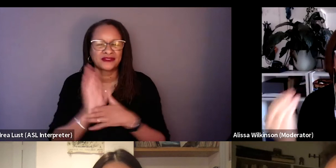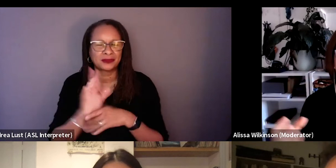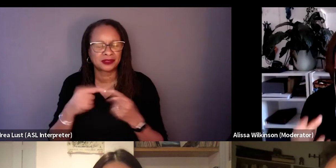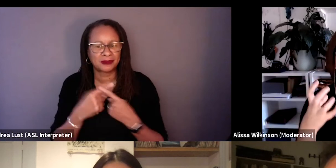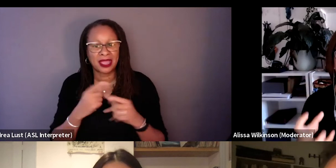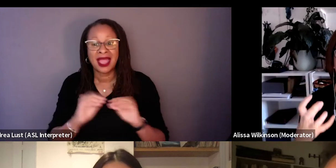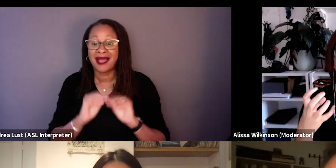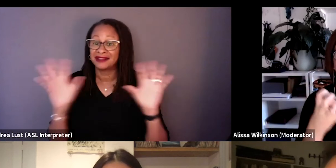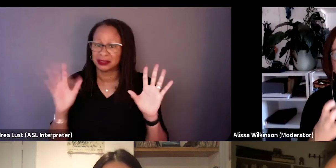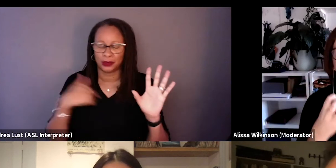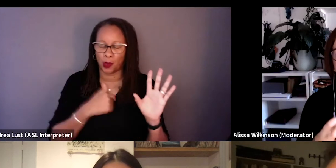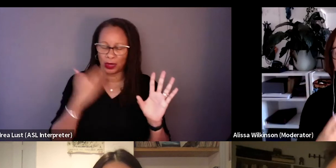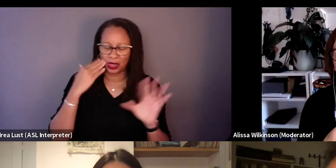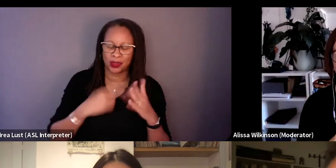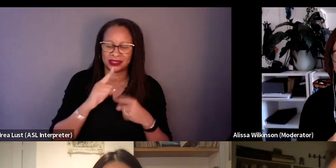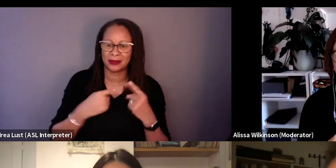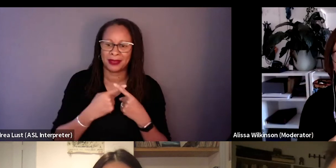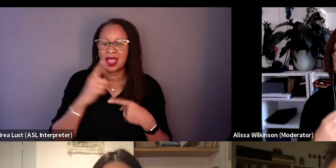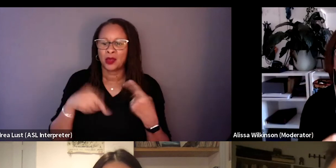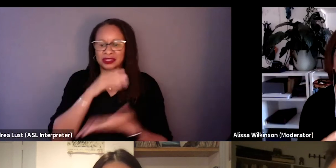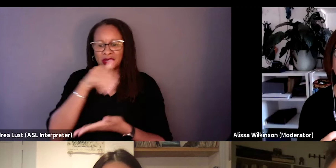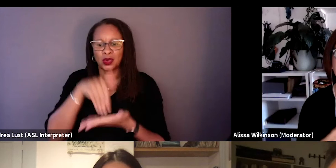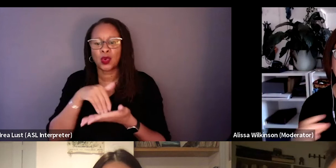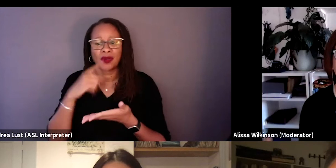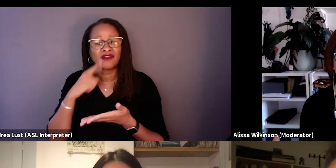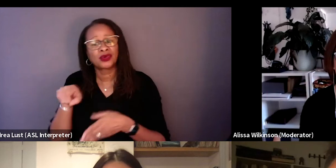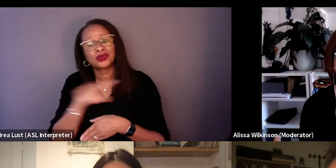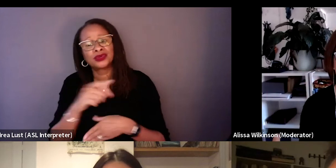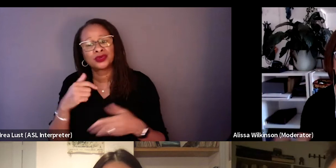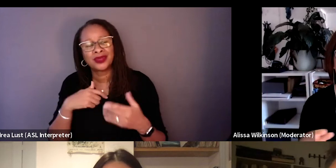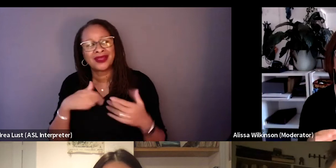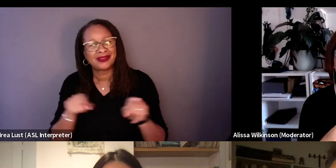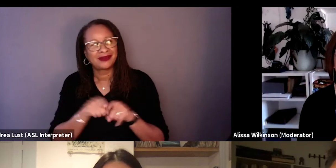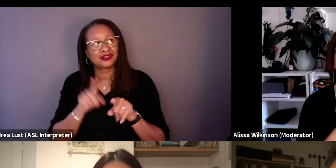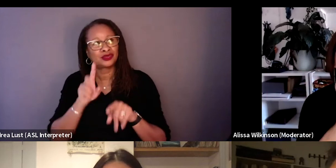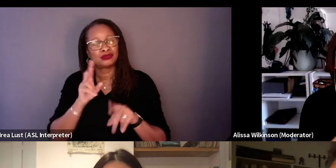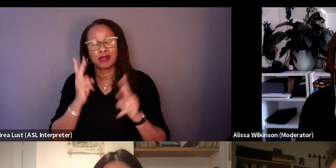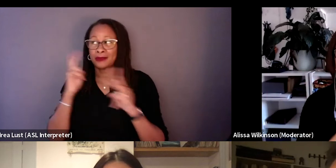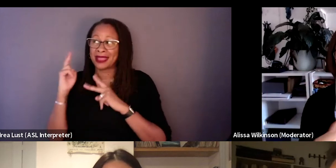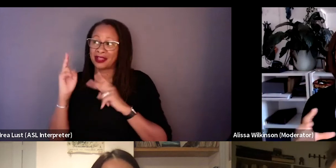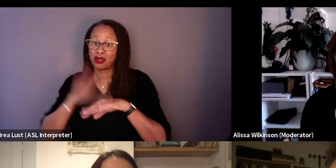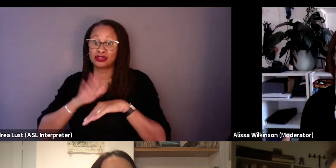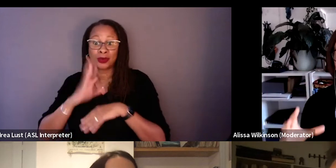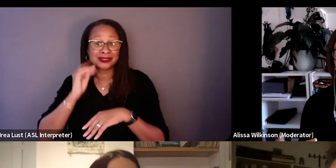what it's about, but what, what's at its core for, for you having gone through this and do you feel like having